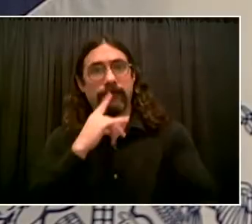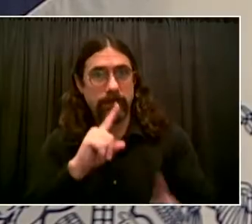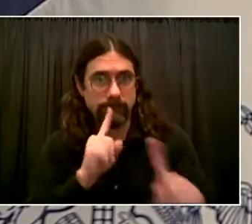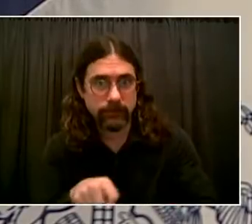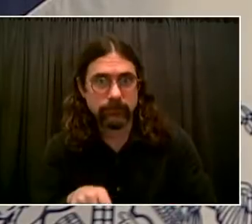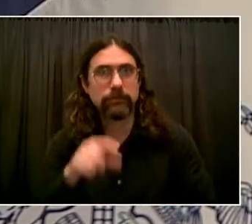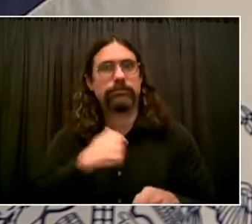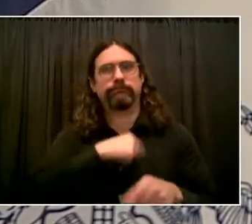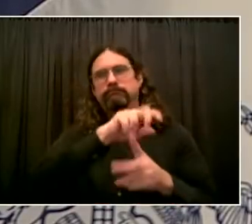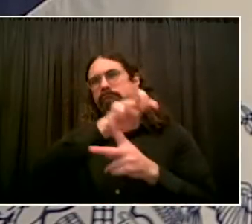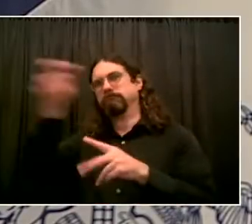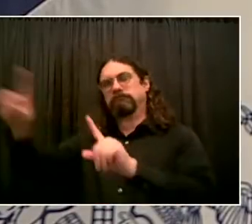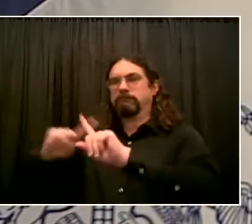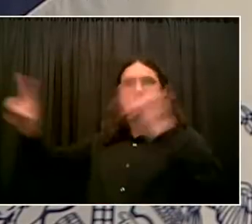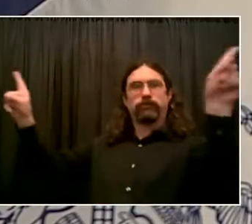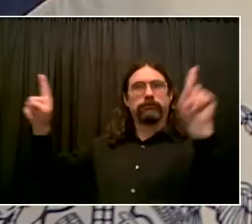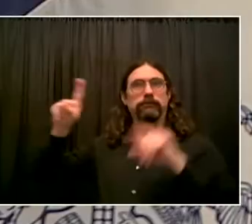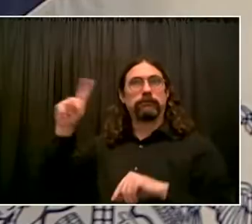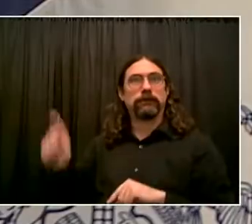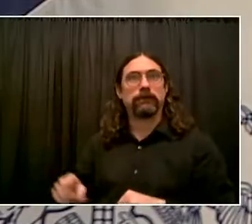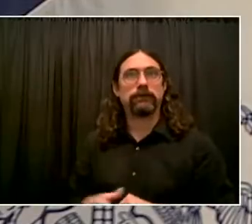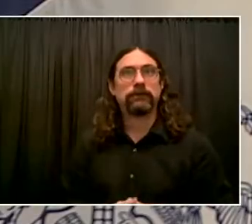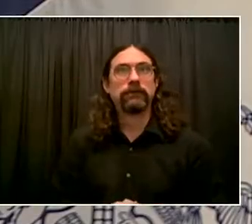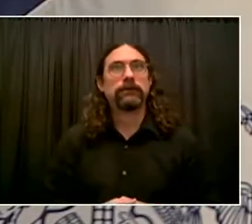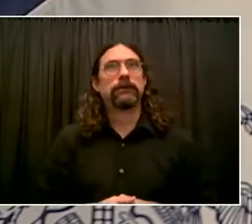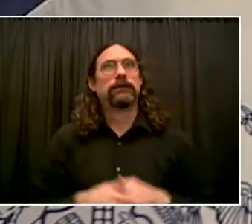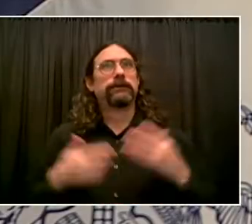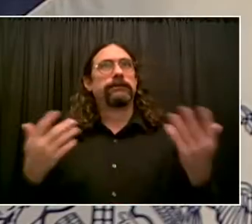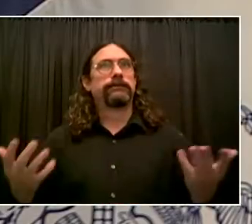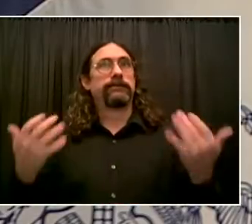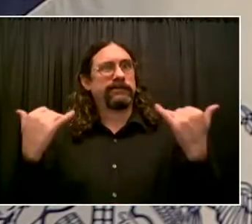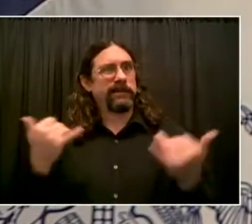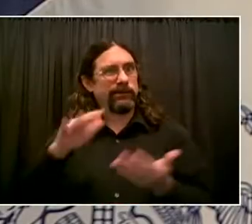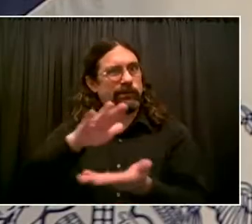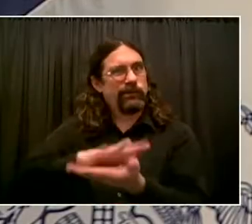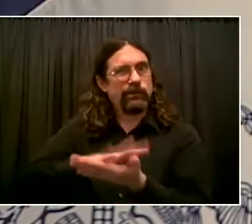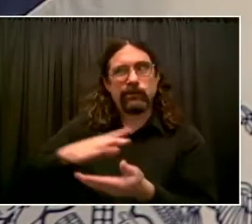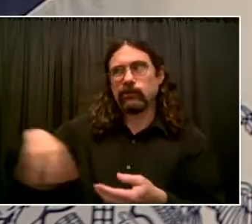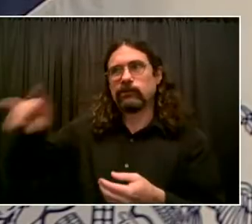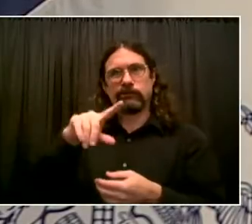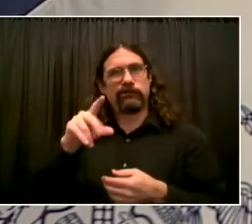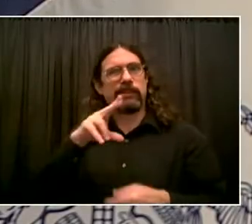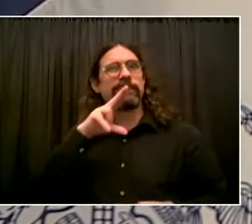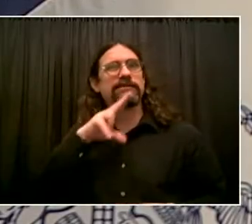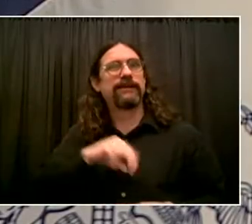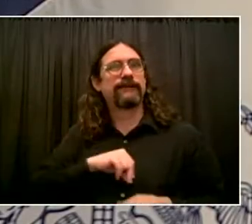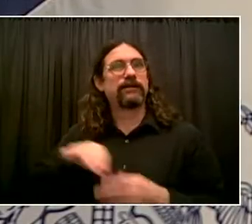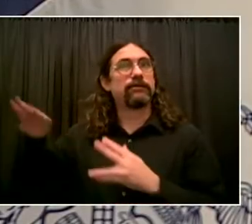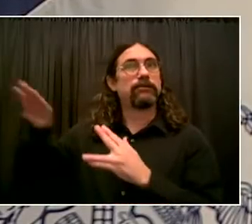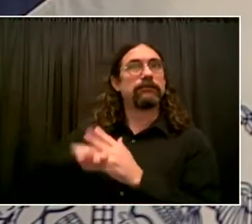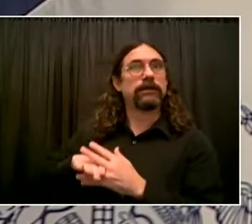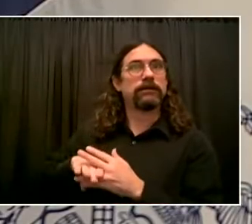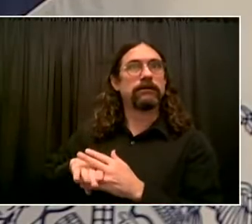WE ARE GOING INTO THE